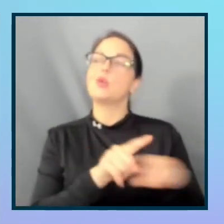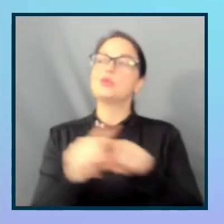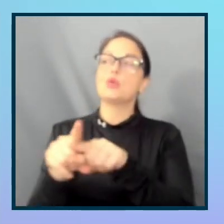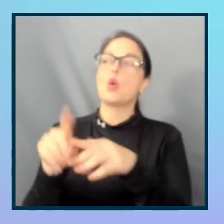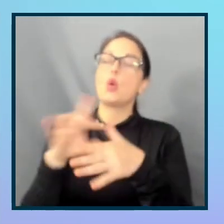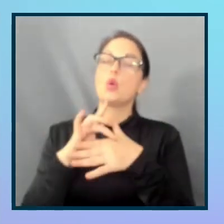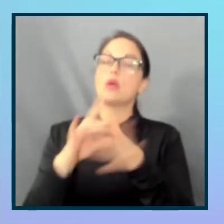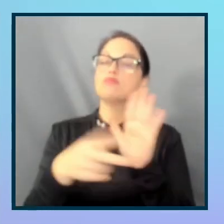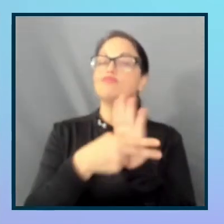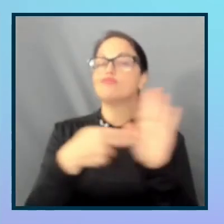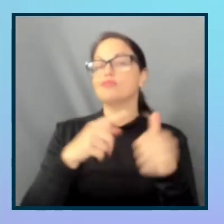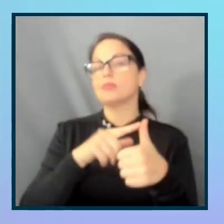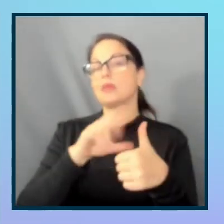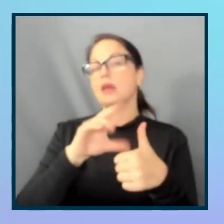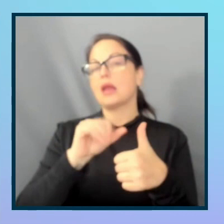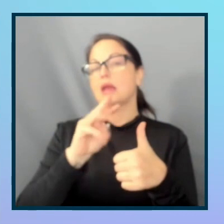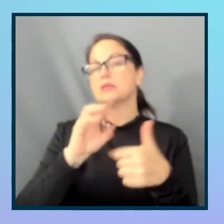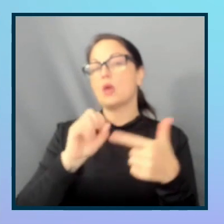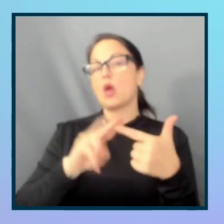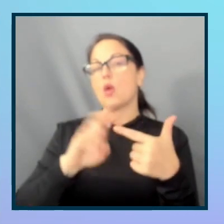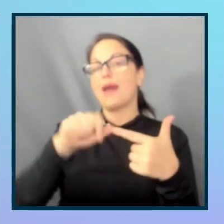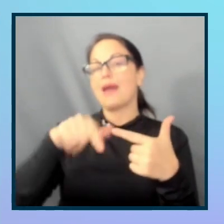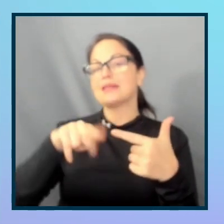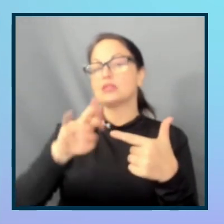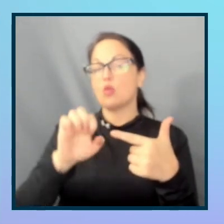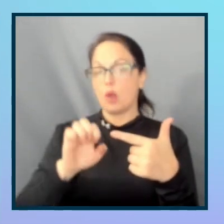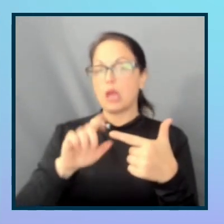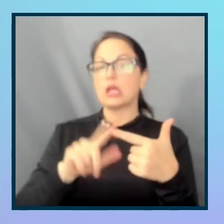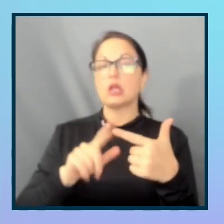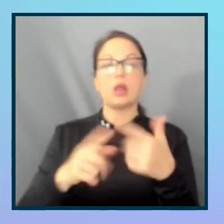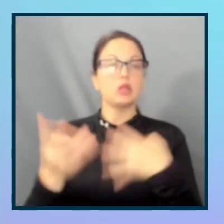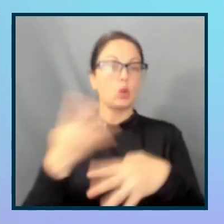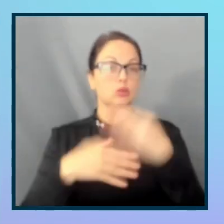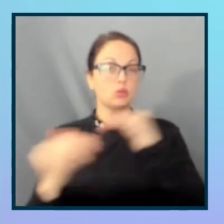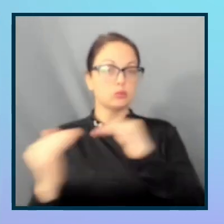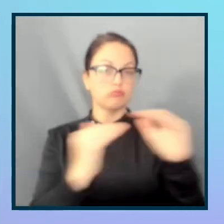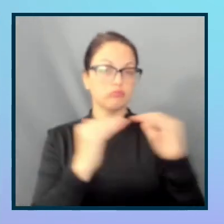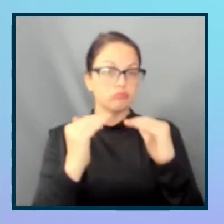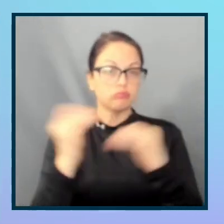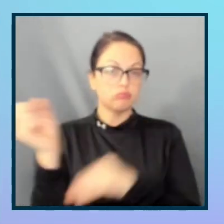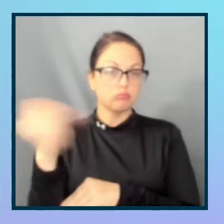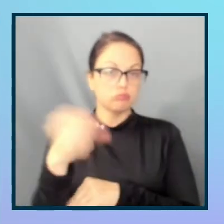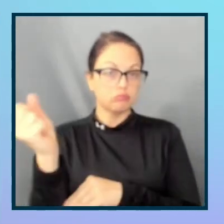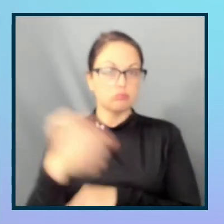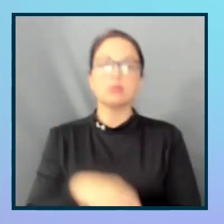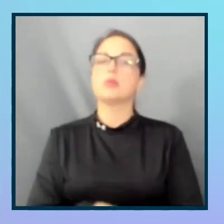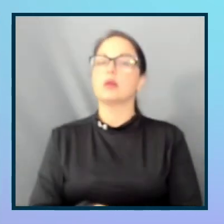like Cosmo and Esquire are very social justice oriented. So again, it really ties nicely